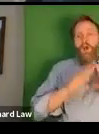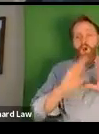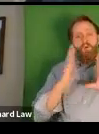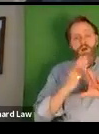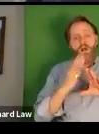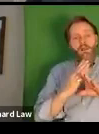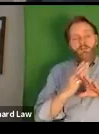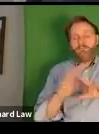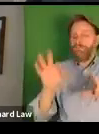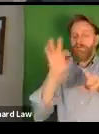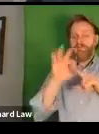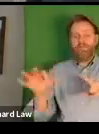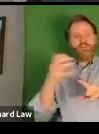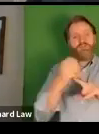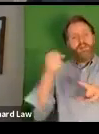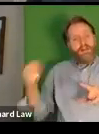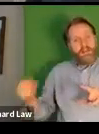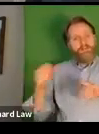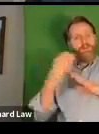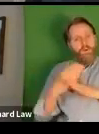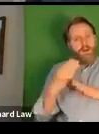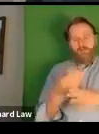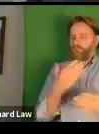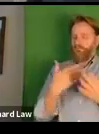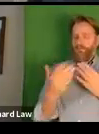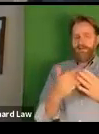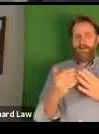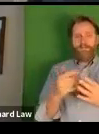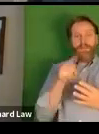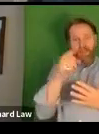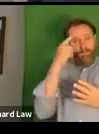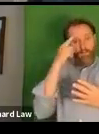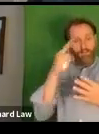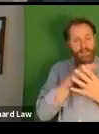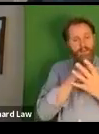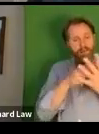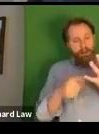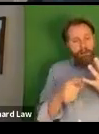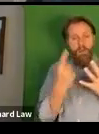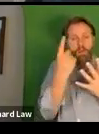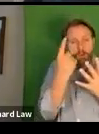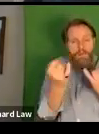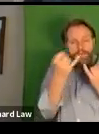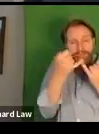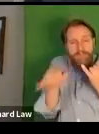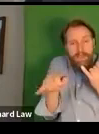leave and if you don't feel that those tests are met for you contact the union